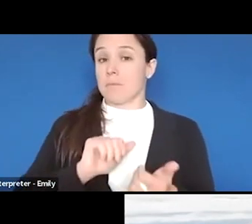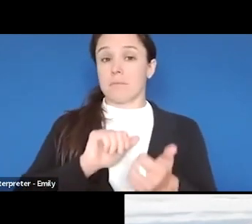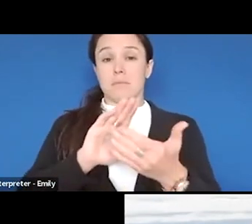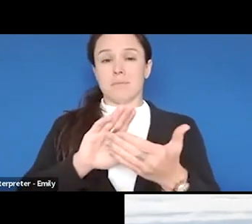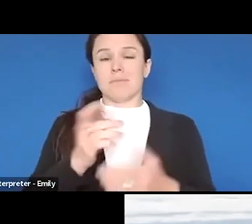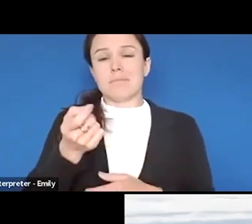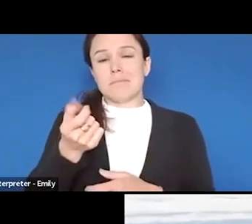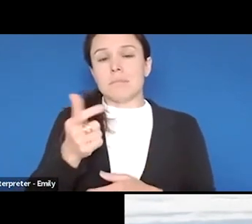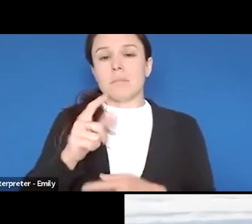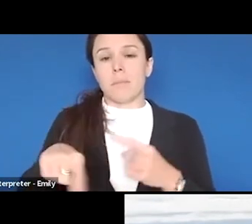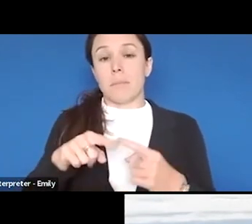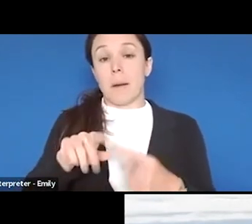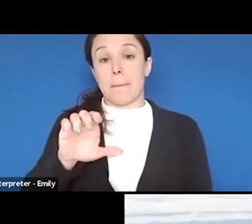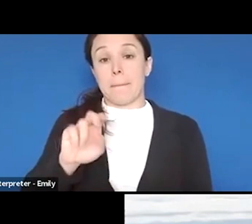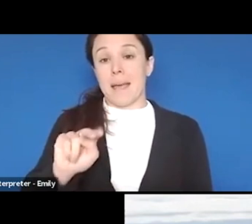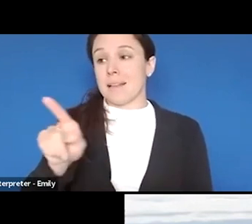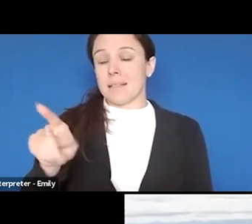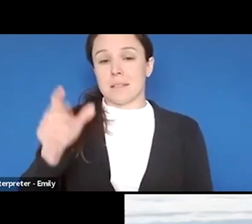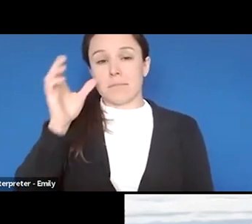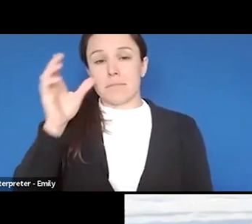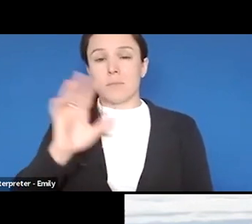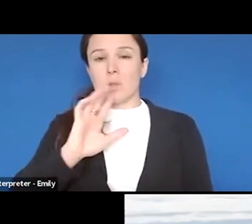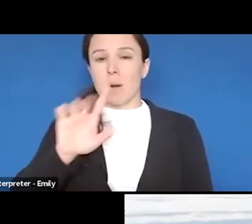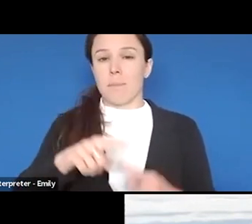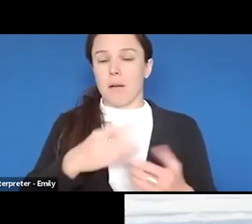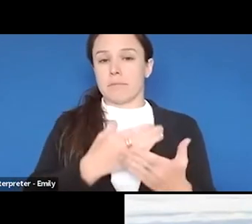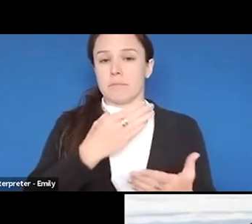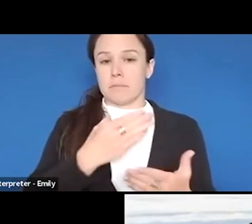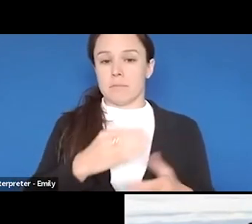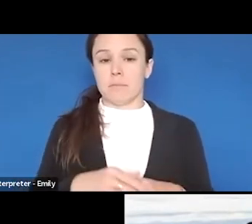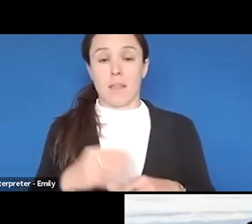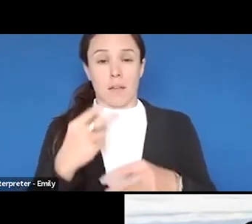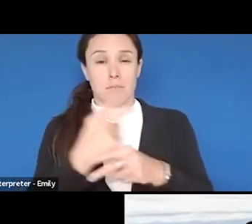saying about the validity of what we're seeing. The computational thinking point that Meredith